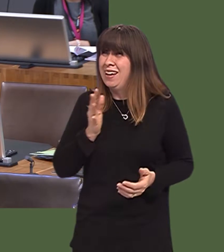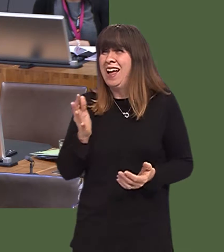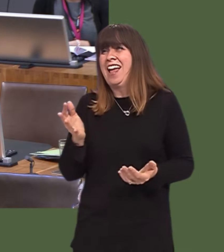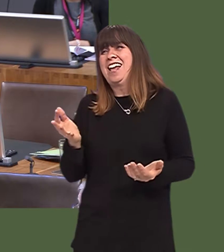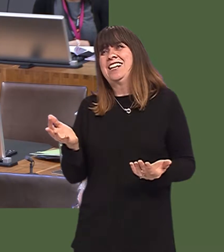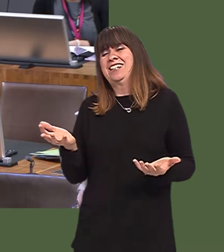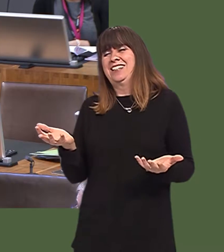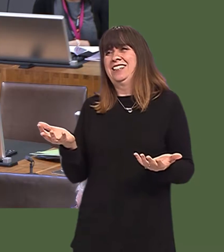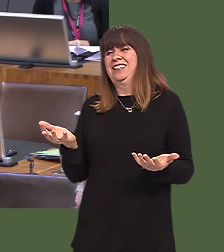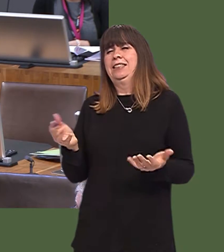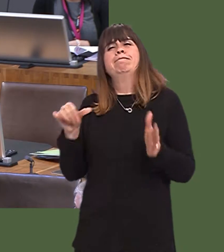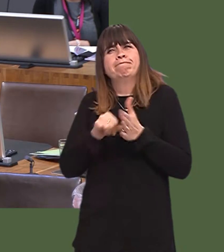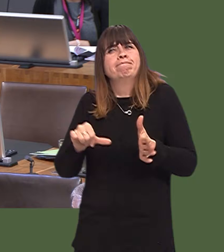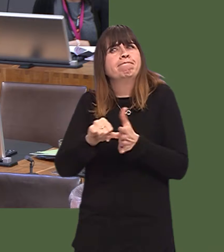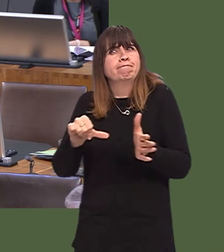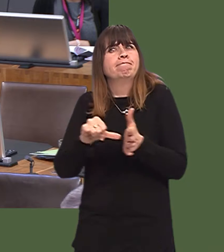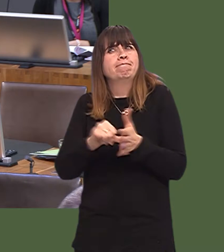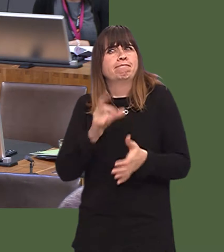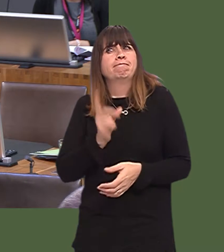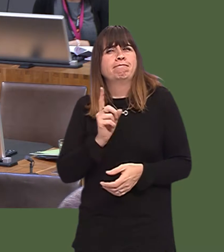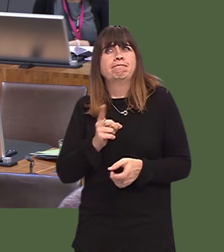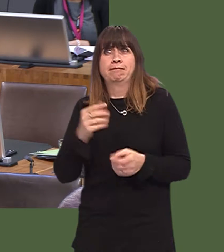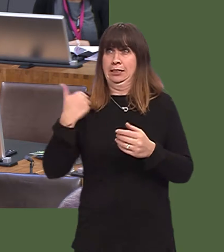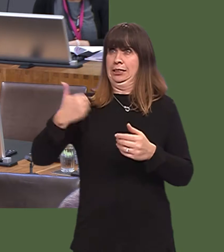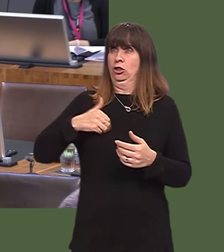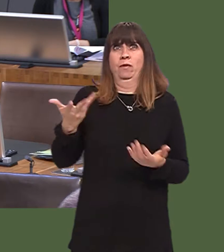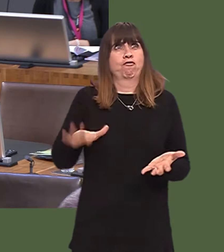I think there are issues surrounding that, particularly practical issues in terms of recruiting teachers.